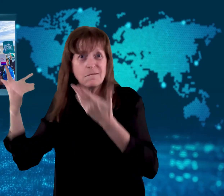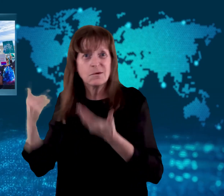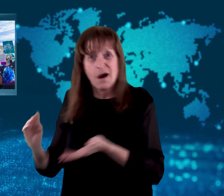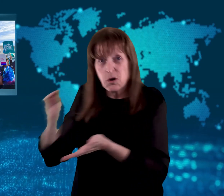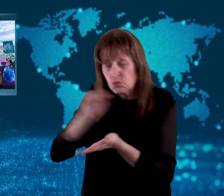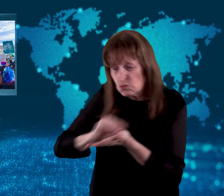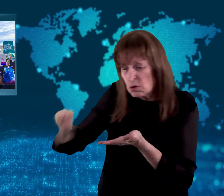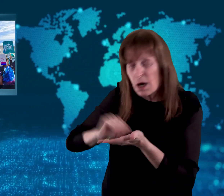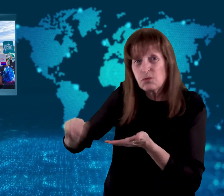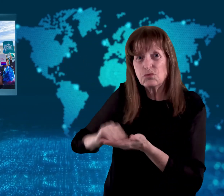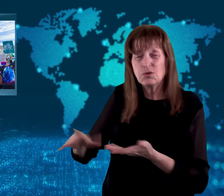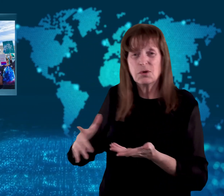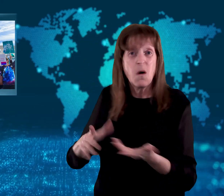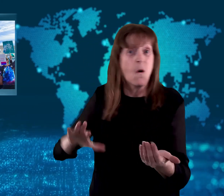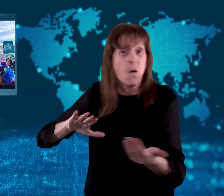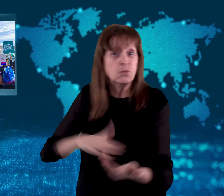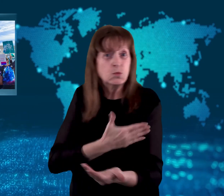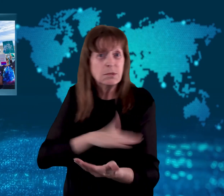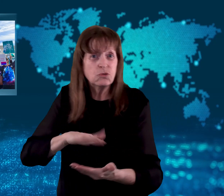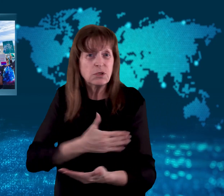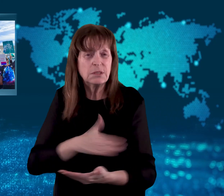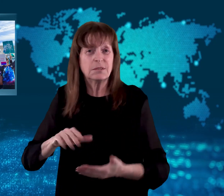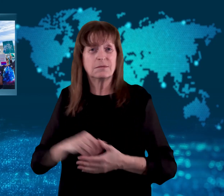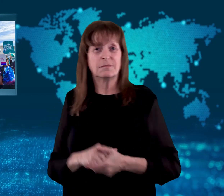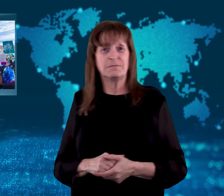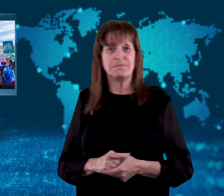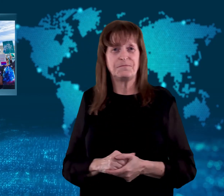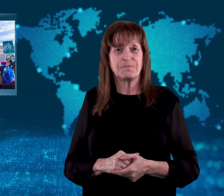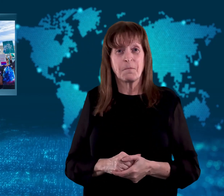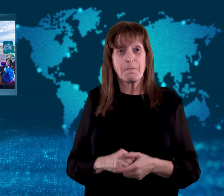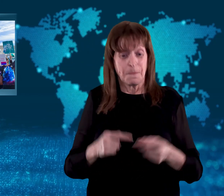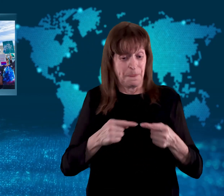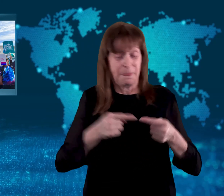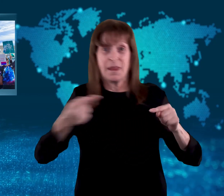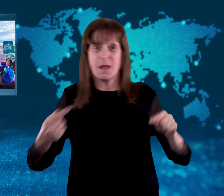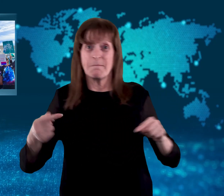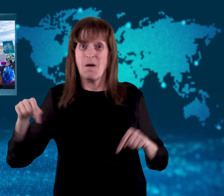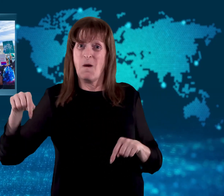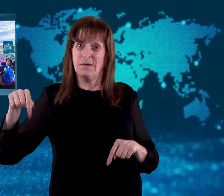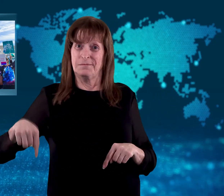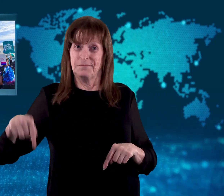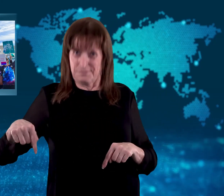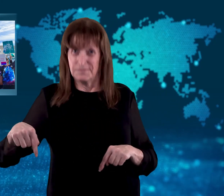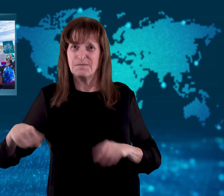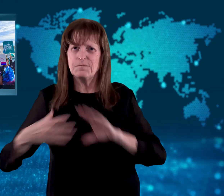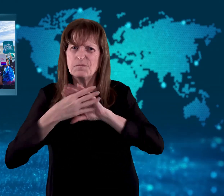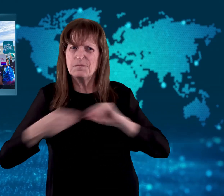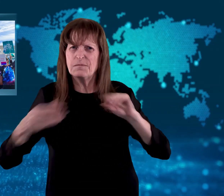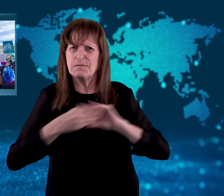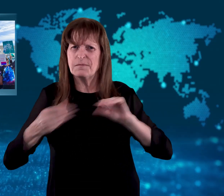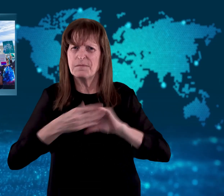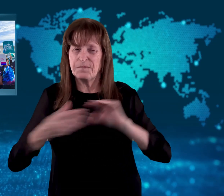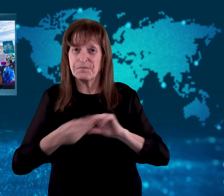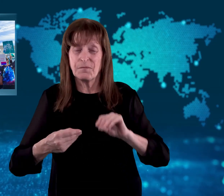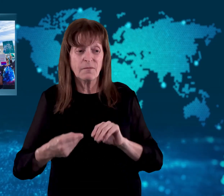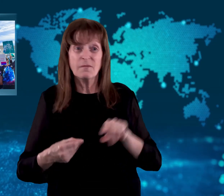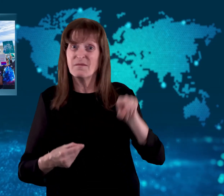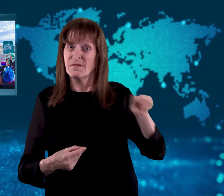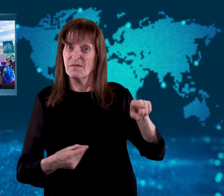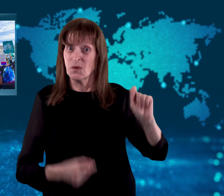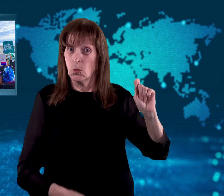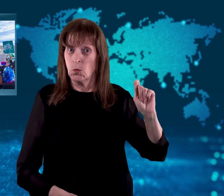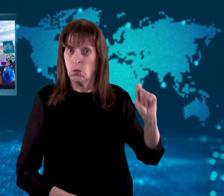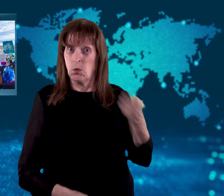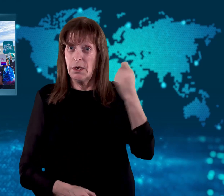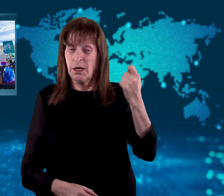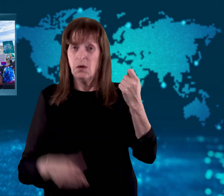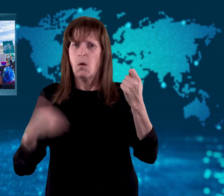This would include painters, photographers, writers, and musicians.